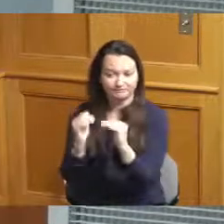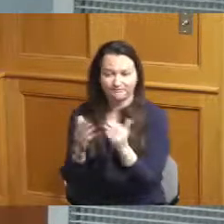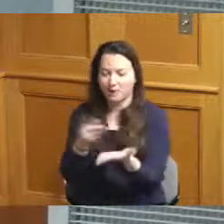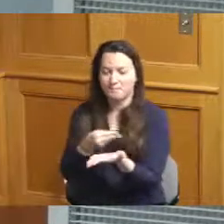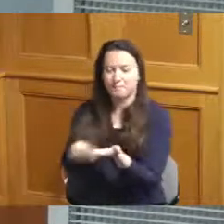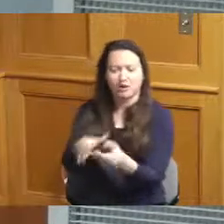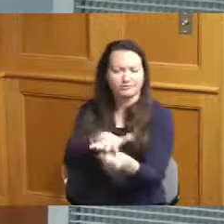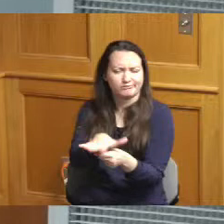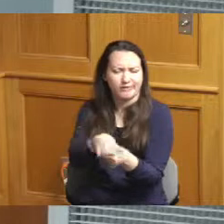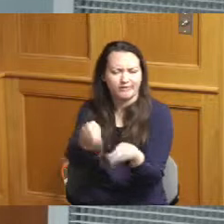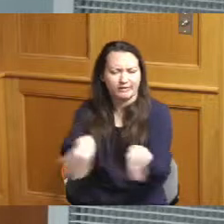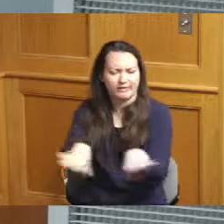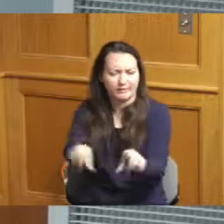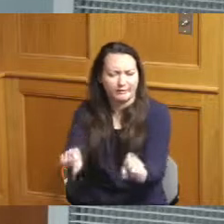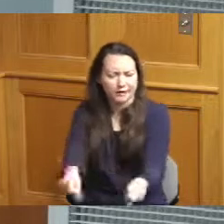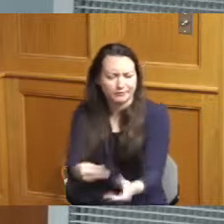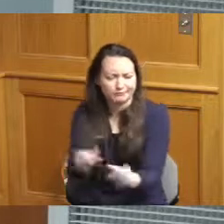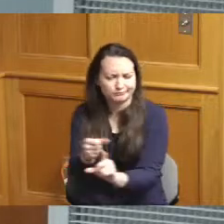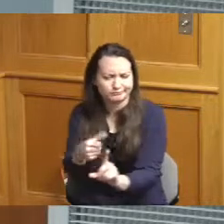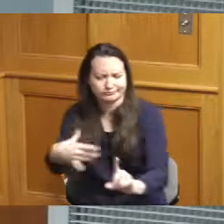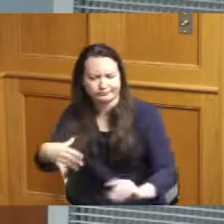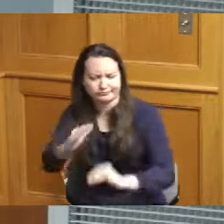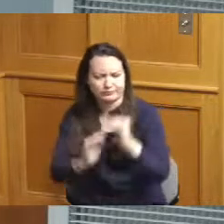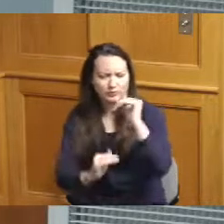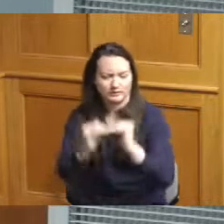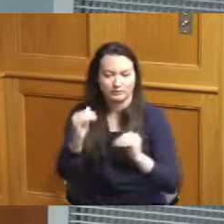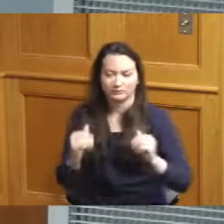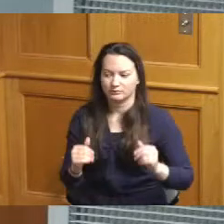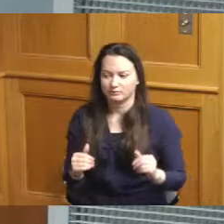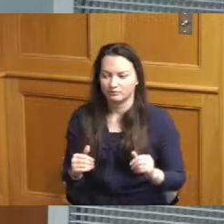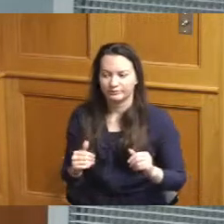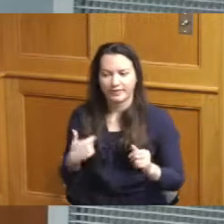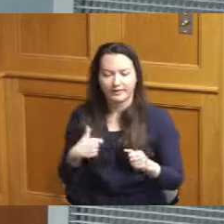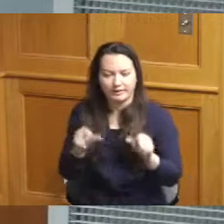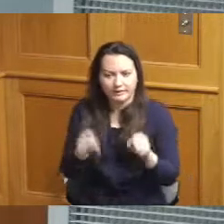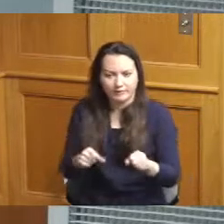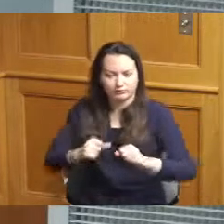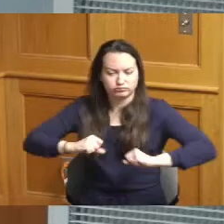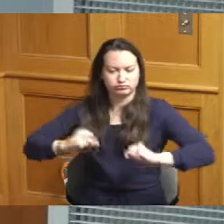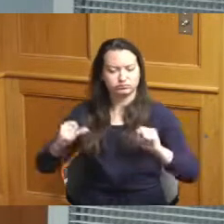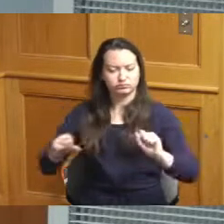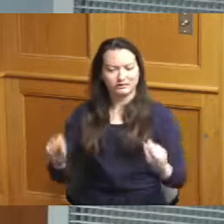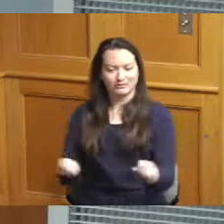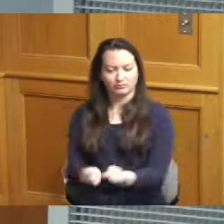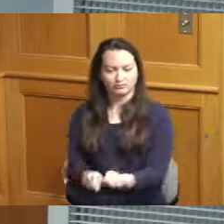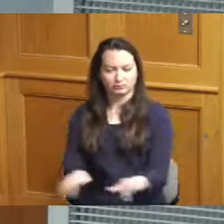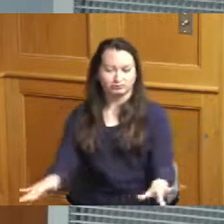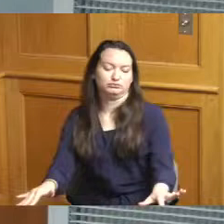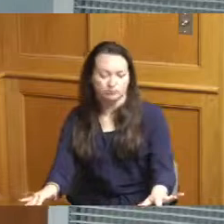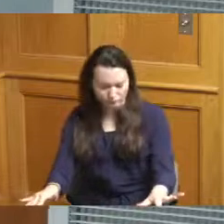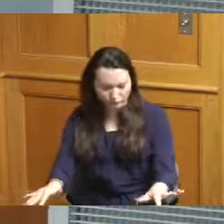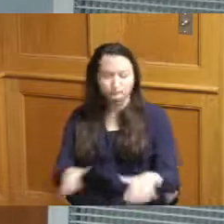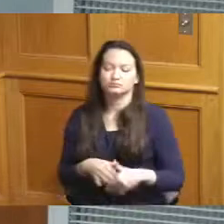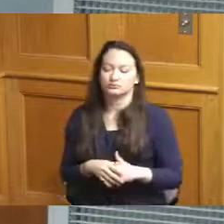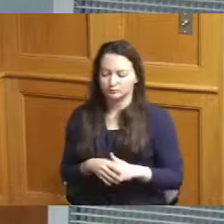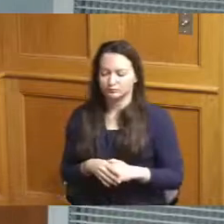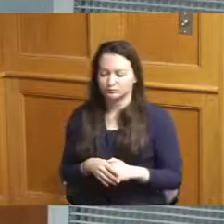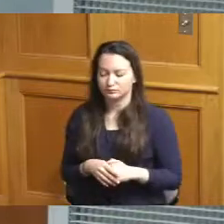enough land to do and have you know a footprint to do that so that is something that we see as